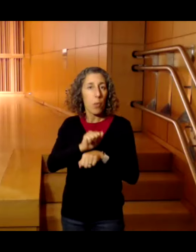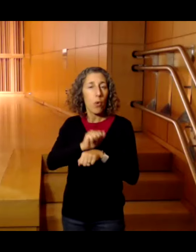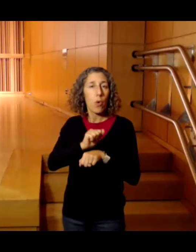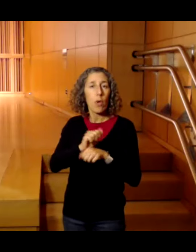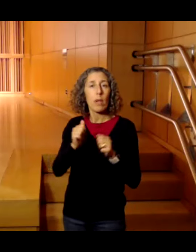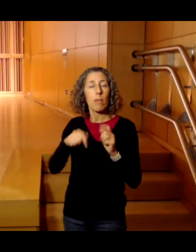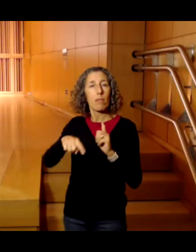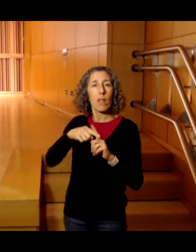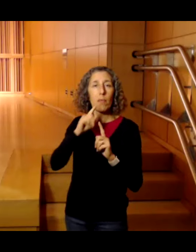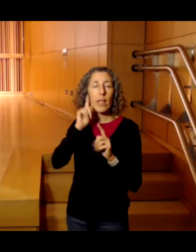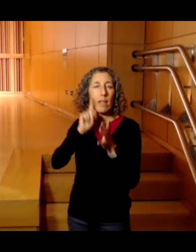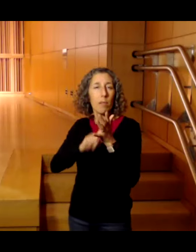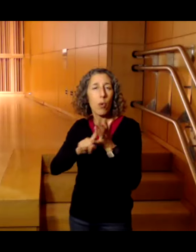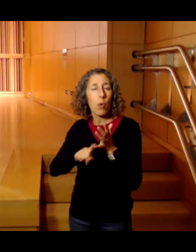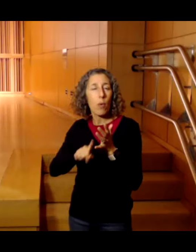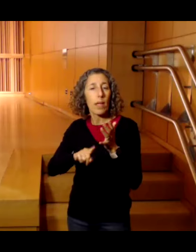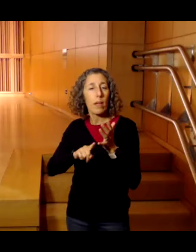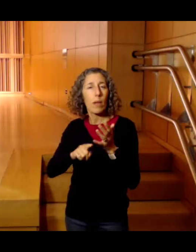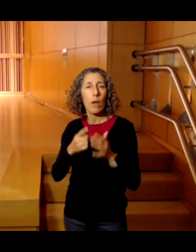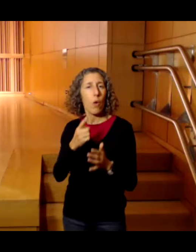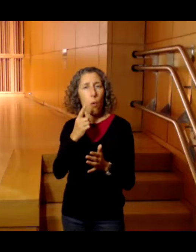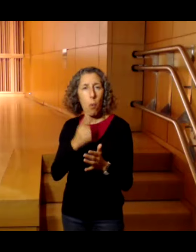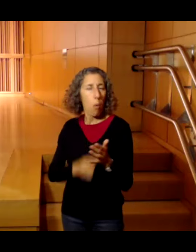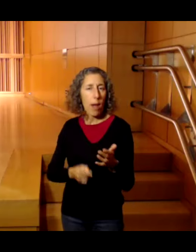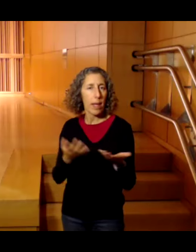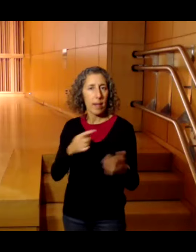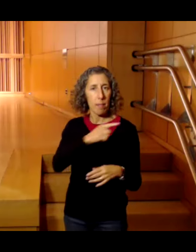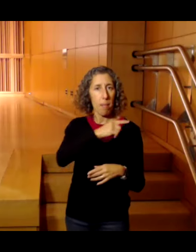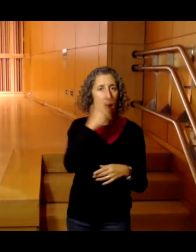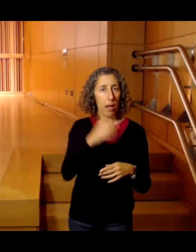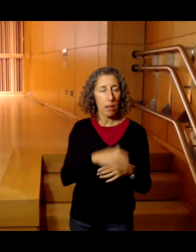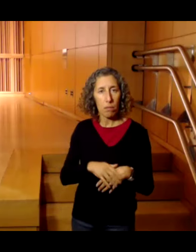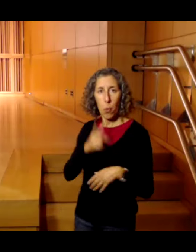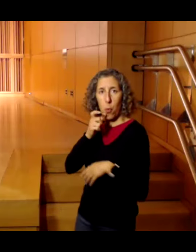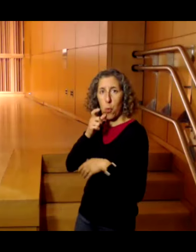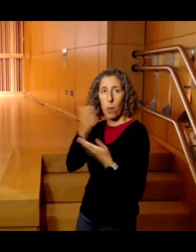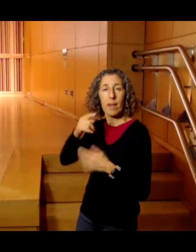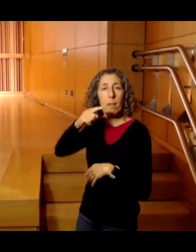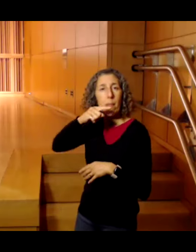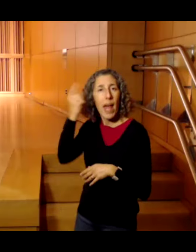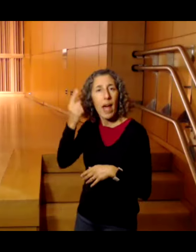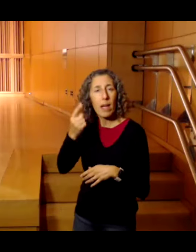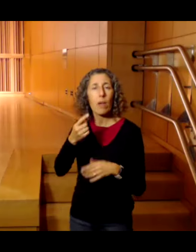What is black? is black. What is Black writing?